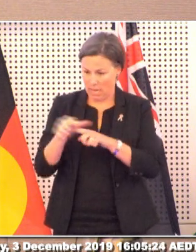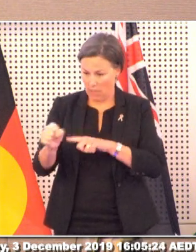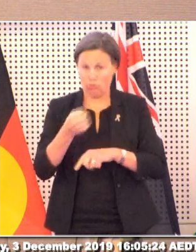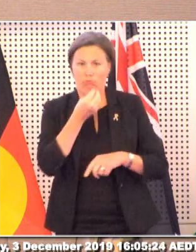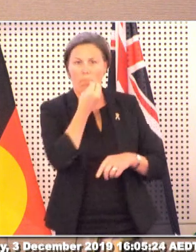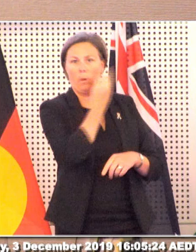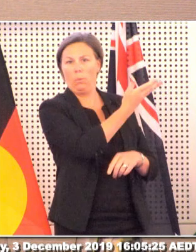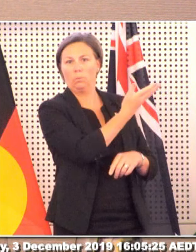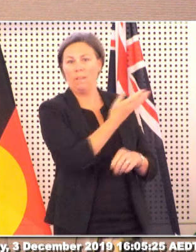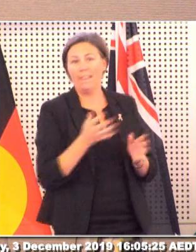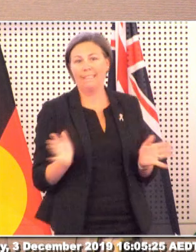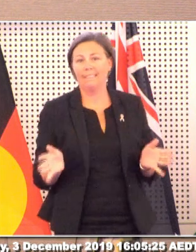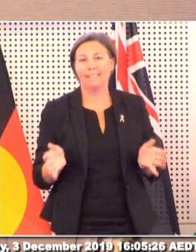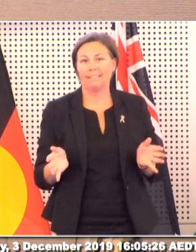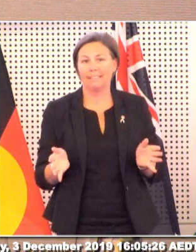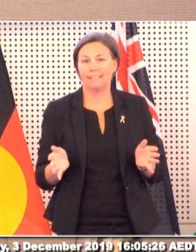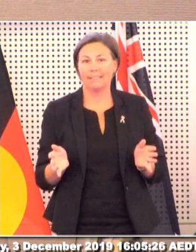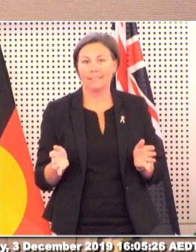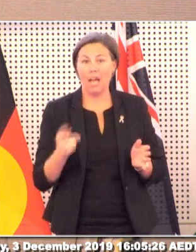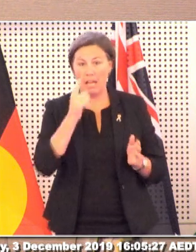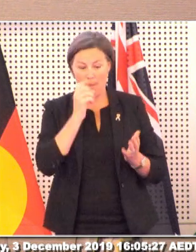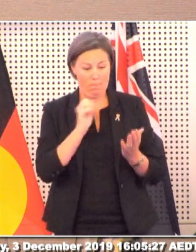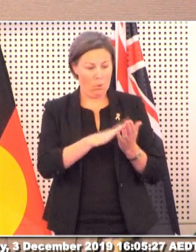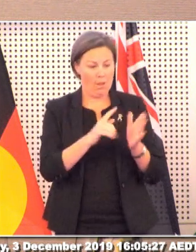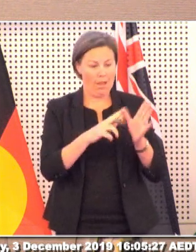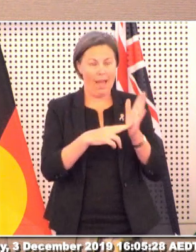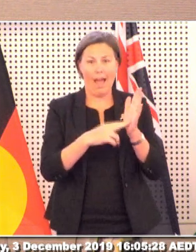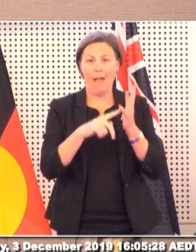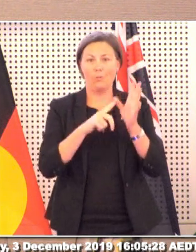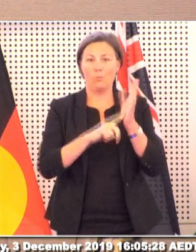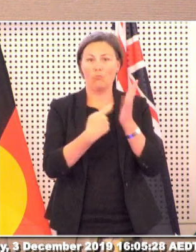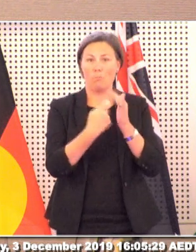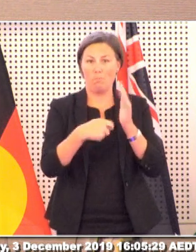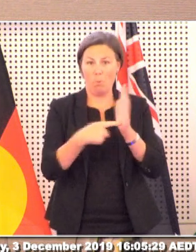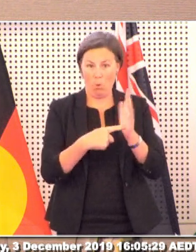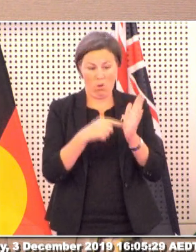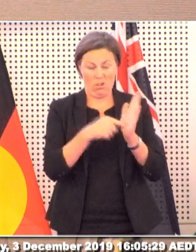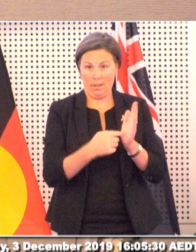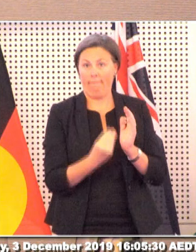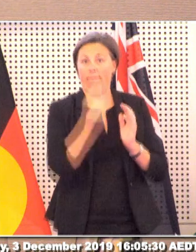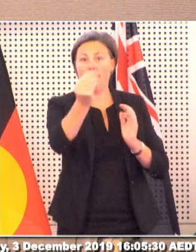We can report that in the annual report to Parliament. The response to that is sometimes very problematic.